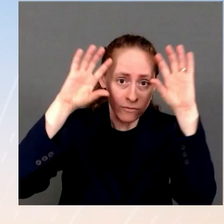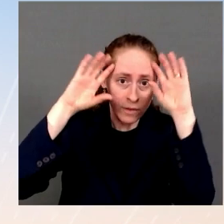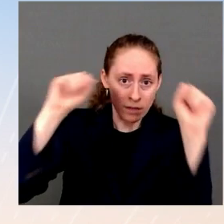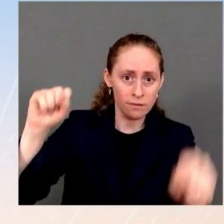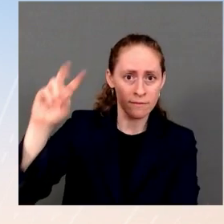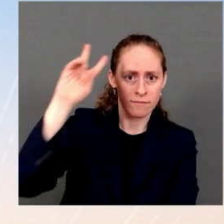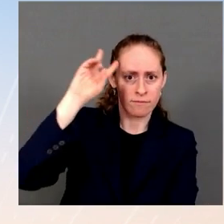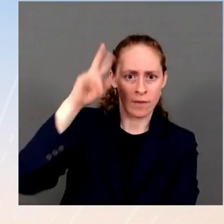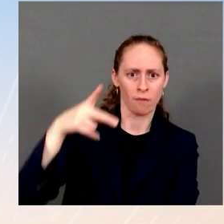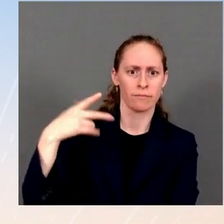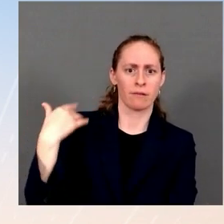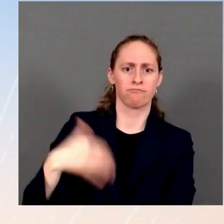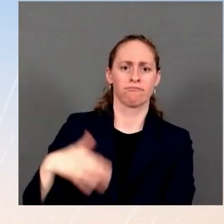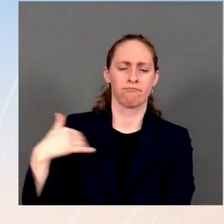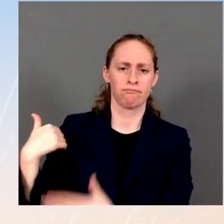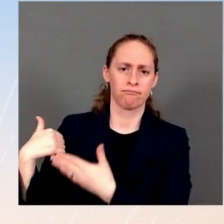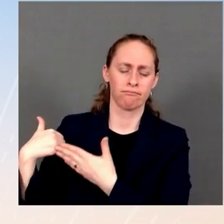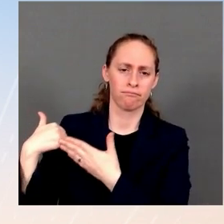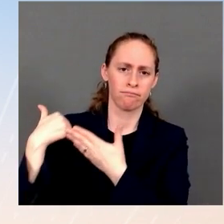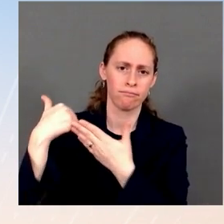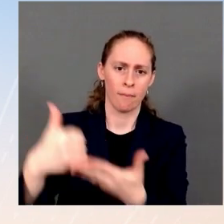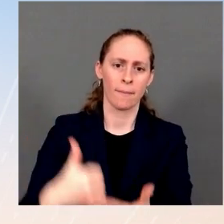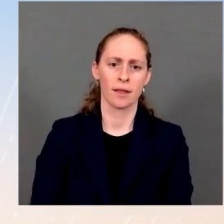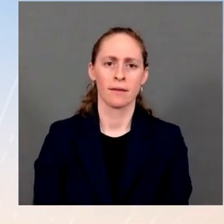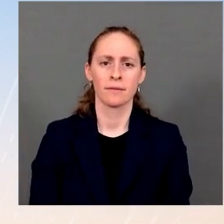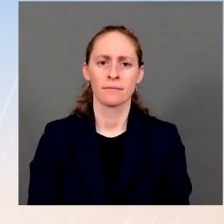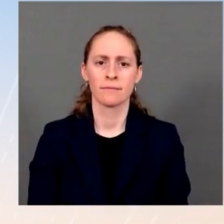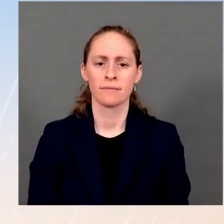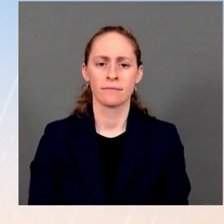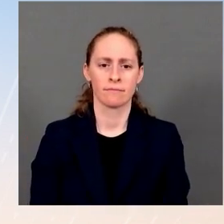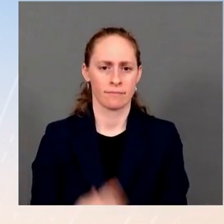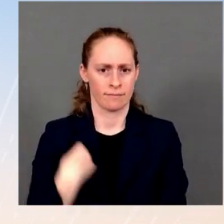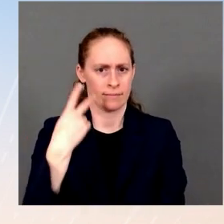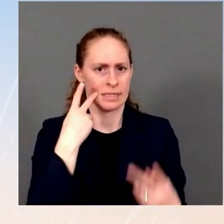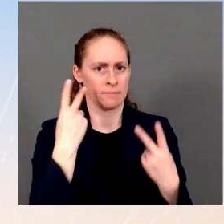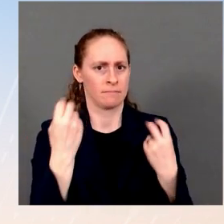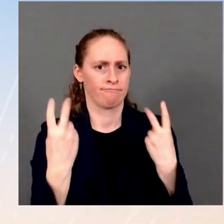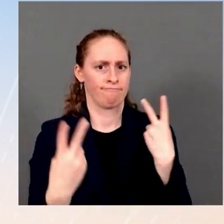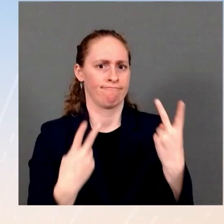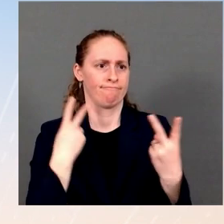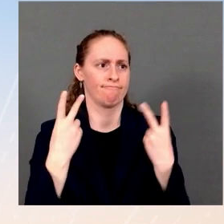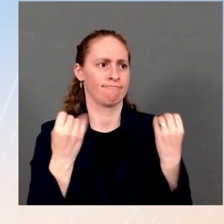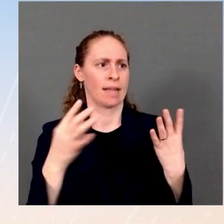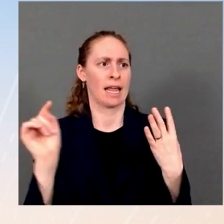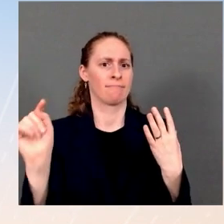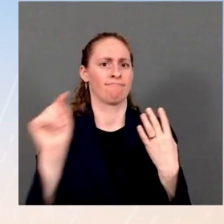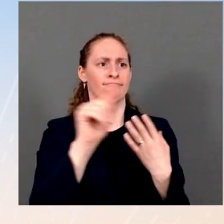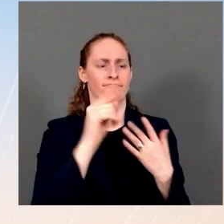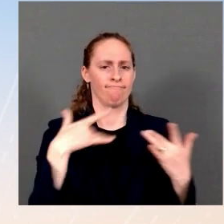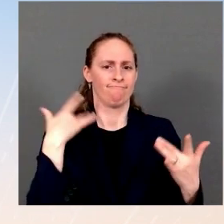And what the EPA is doing is embarking on rulemaking that will create new binding requirements